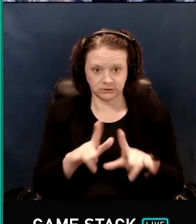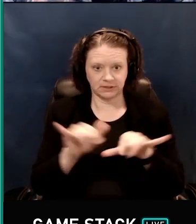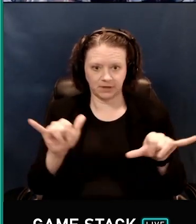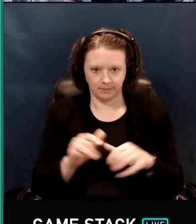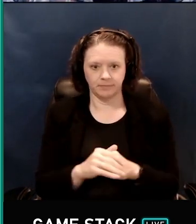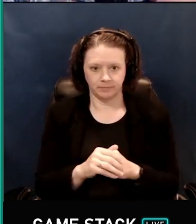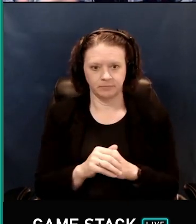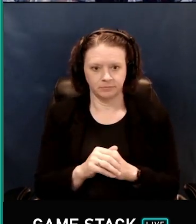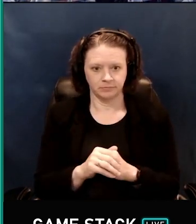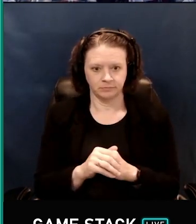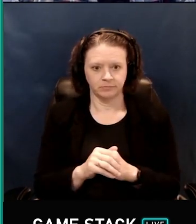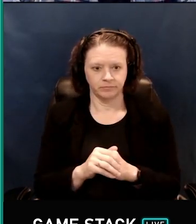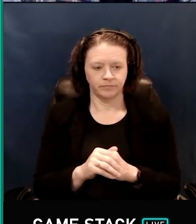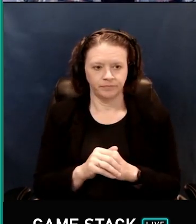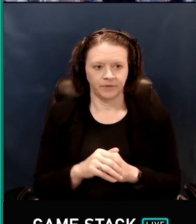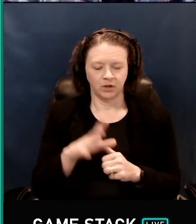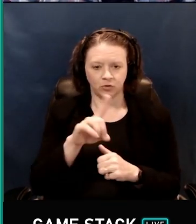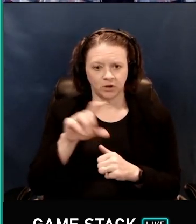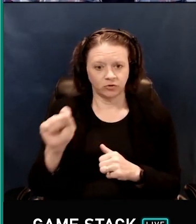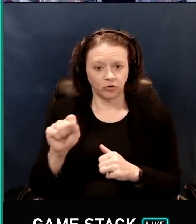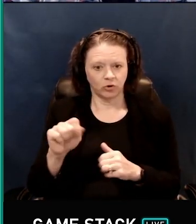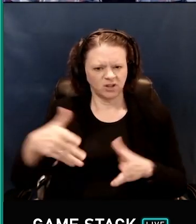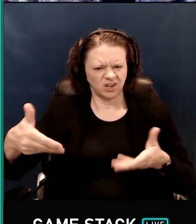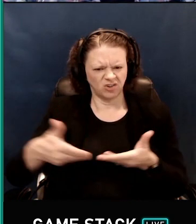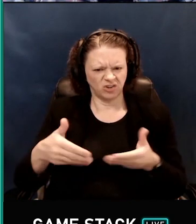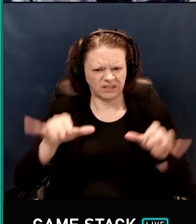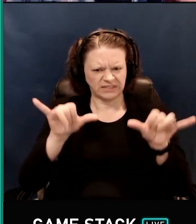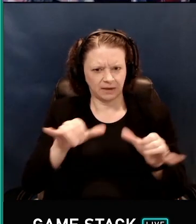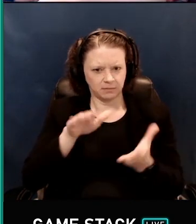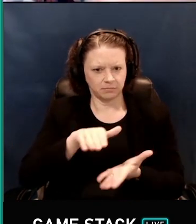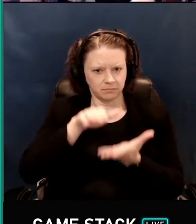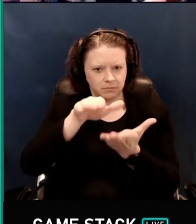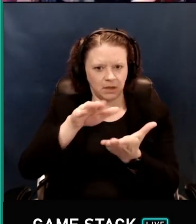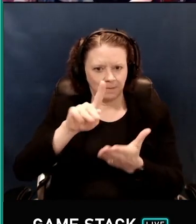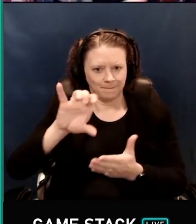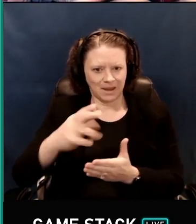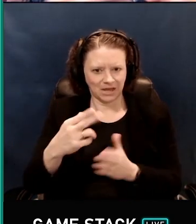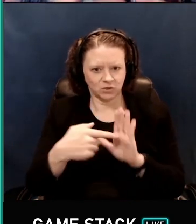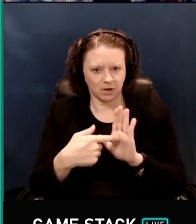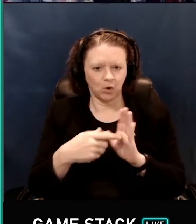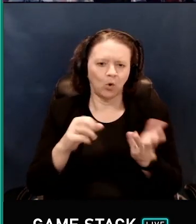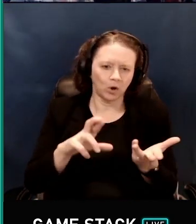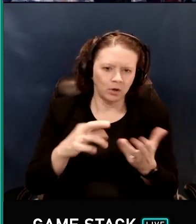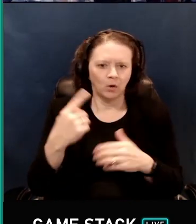DirectStorage essentially introduces that same batch model, or it introduces a batch model.